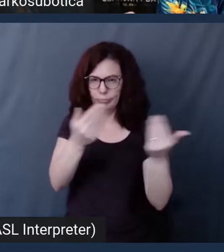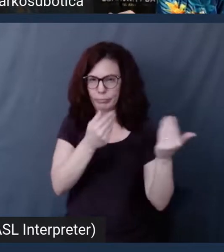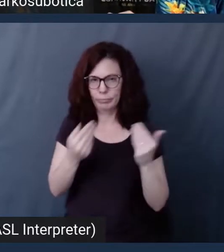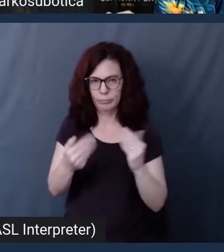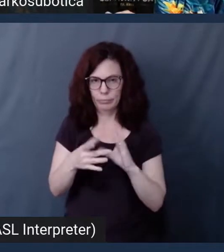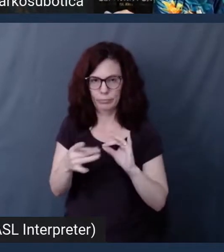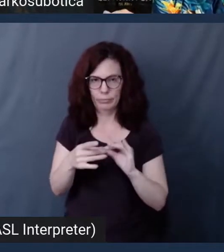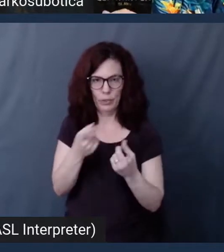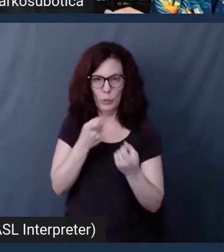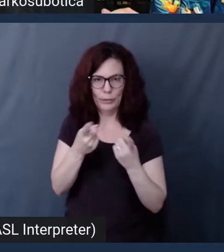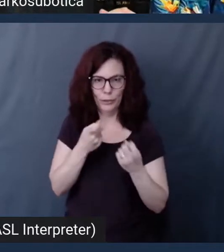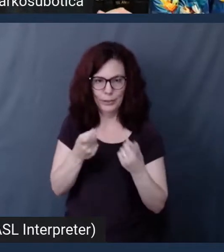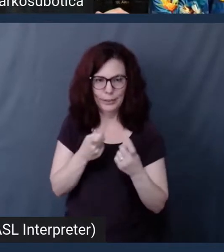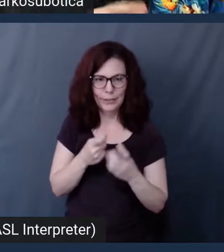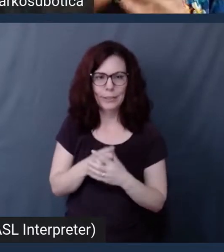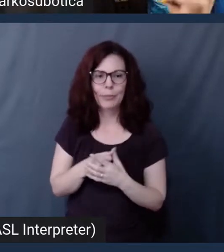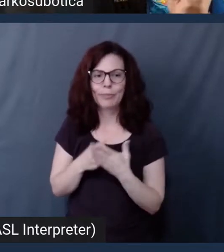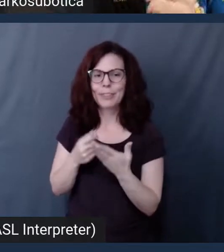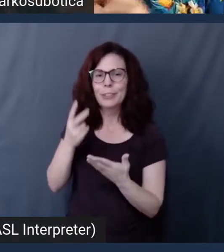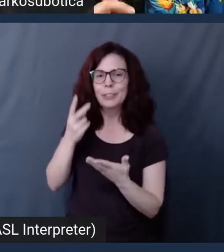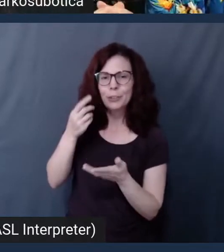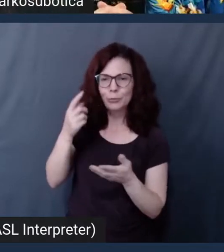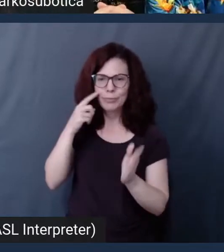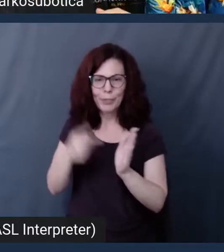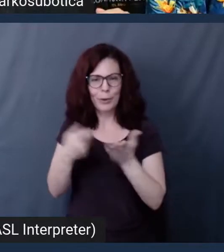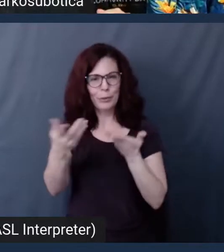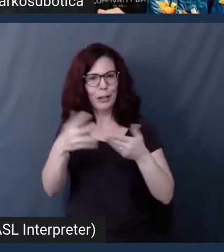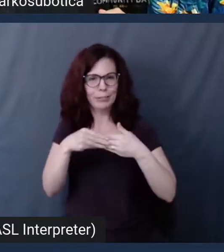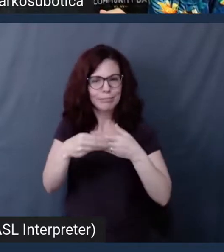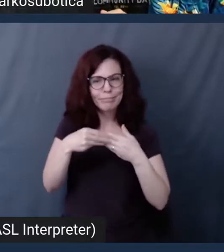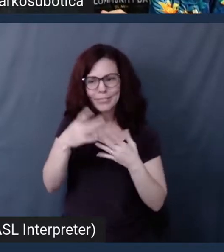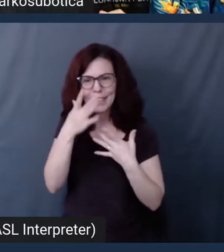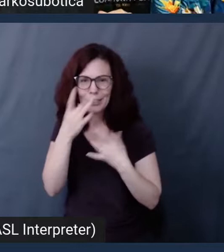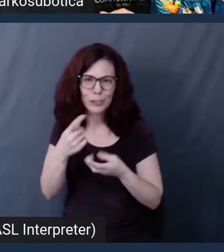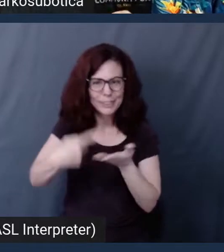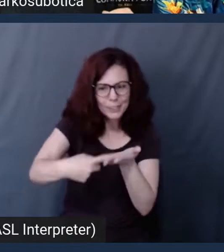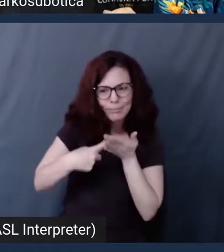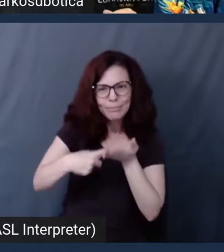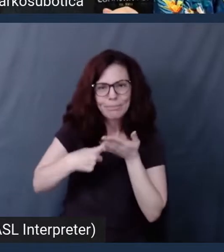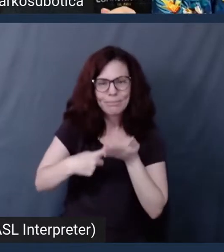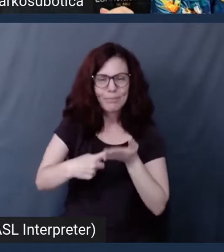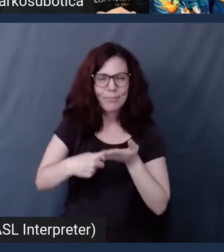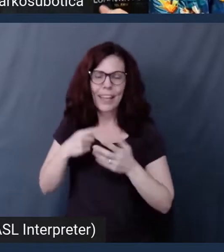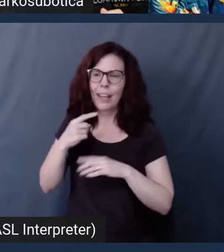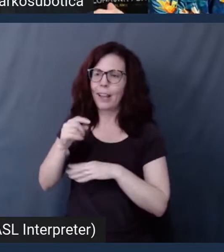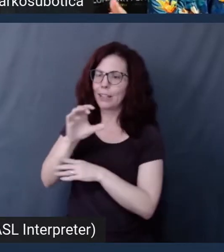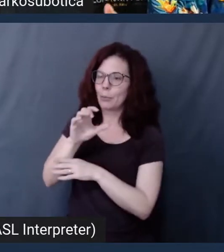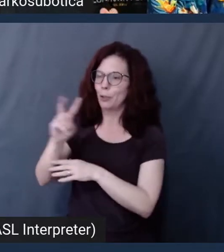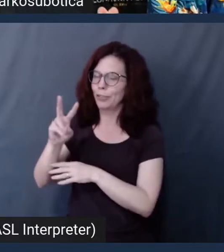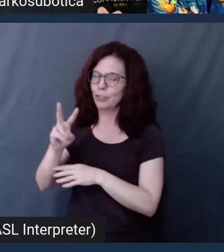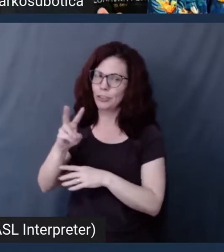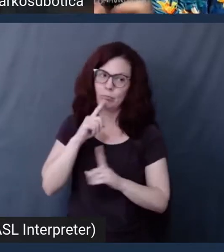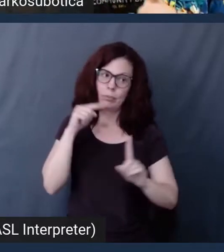As you can see, this is a very tangible, interesting thing we like to talk about, and computer vision and especially machine learning is quite important.